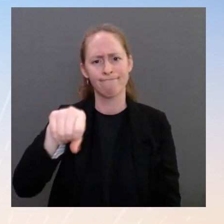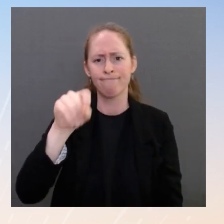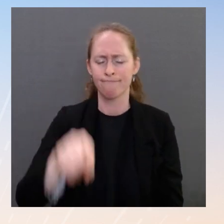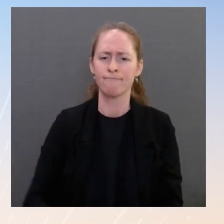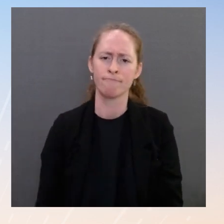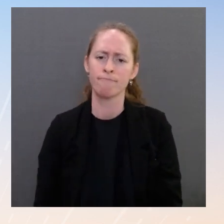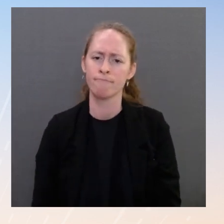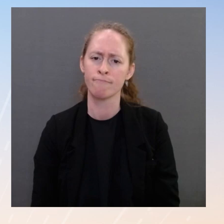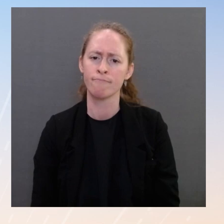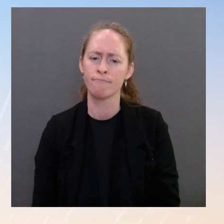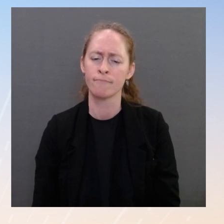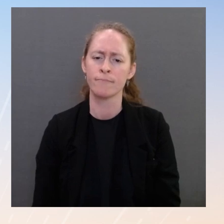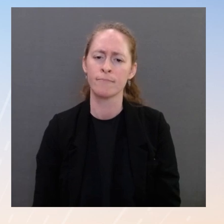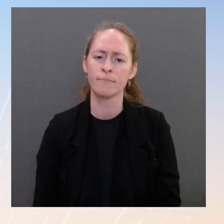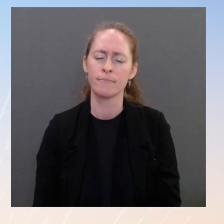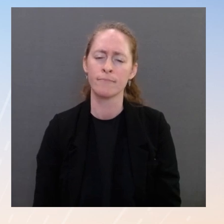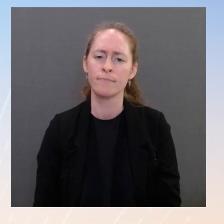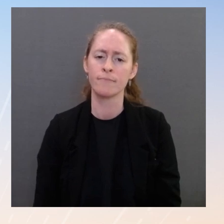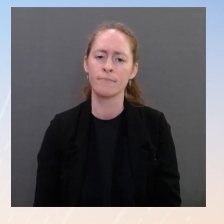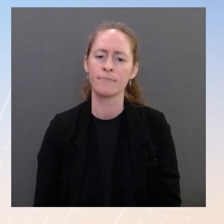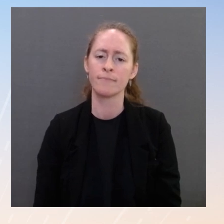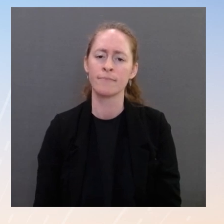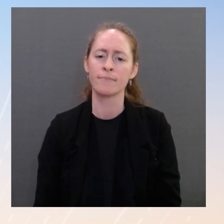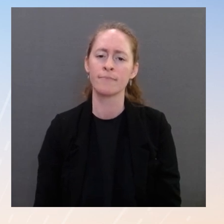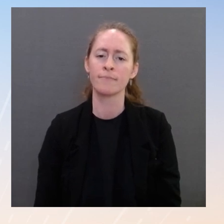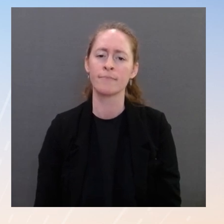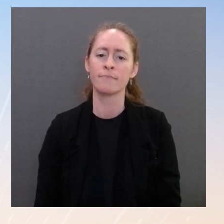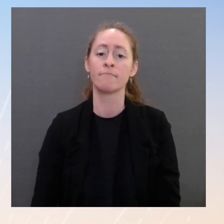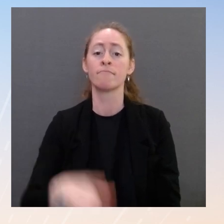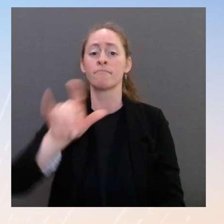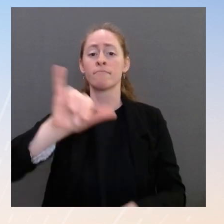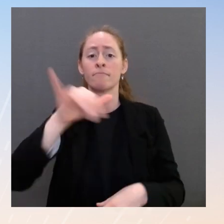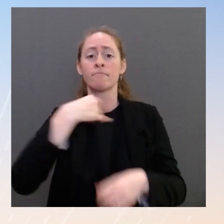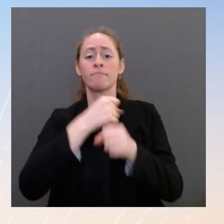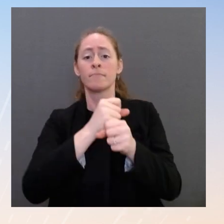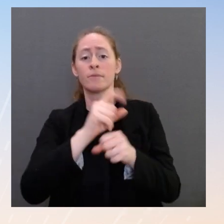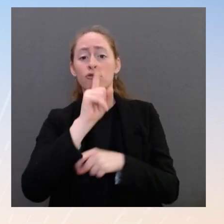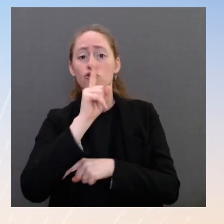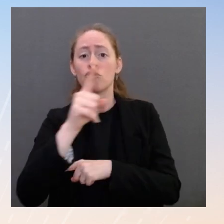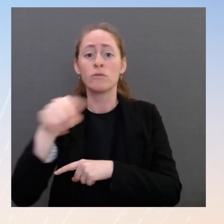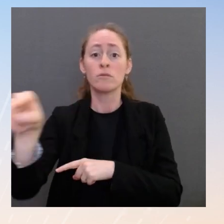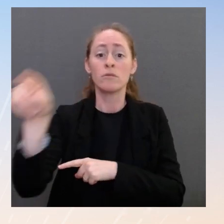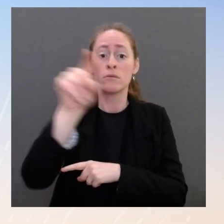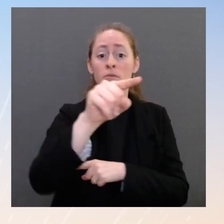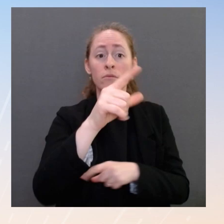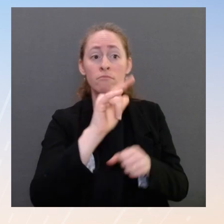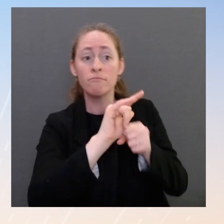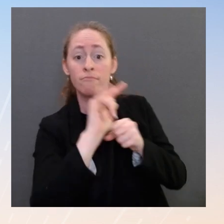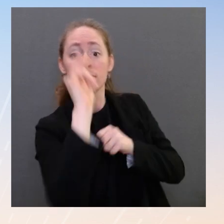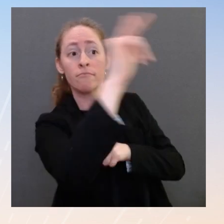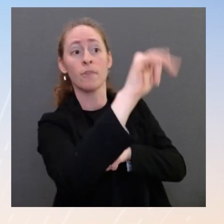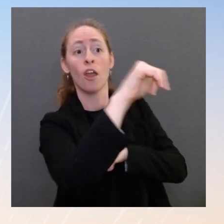working, and living abroad. We obviously oppose this practice anywhere, and we are going to continue to do everything we can to bring him home.